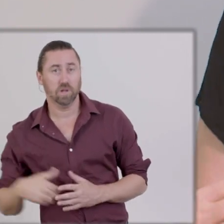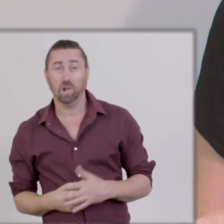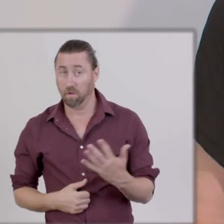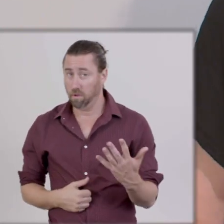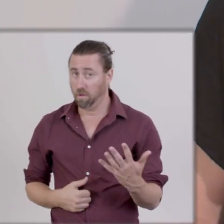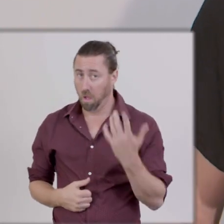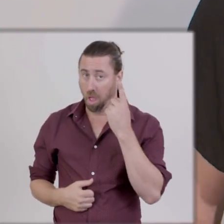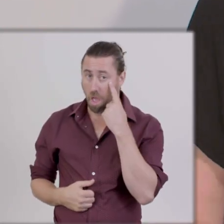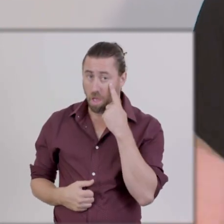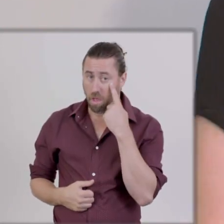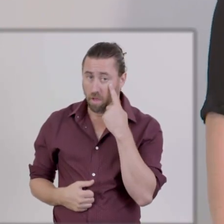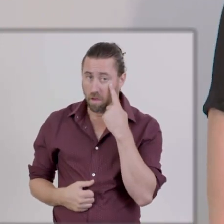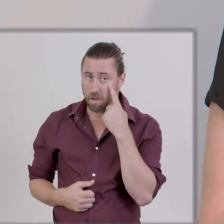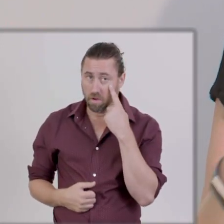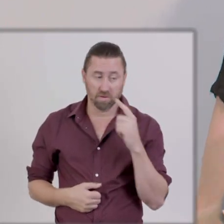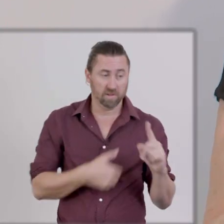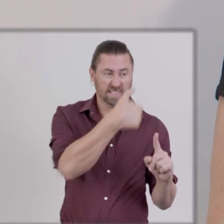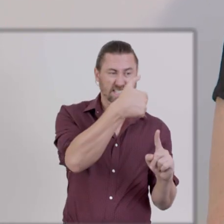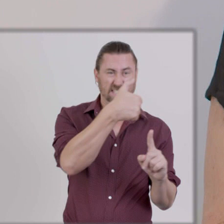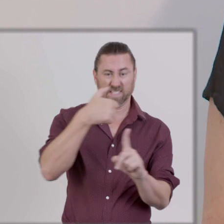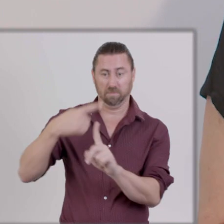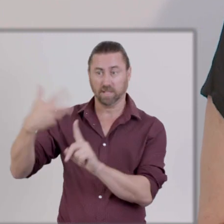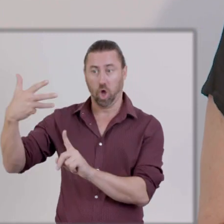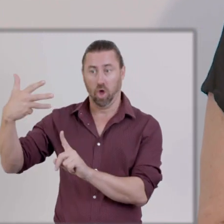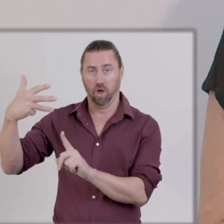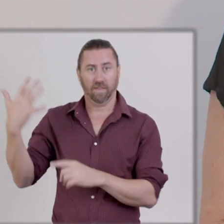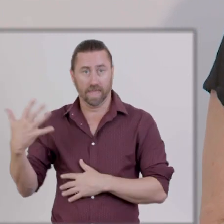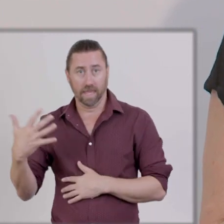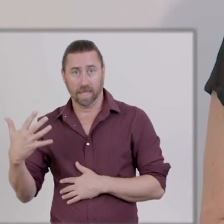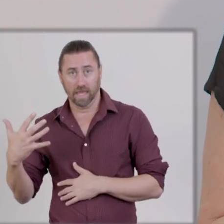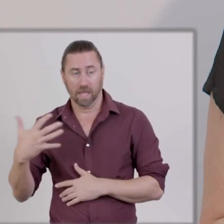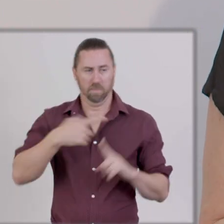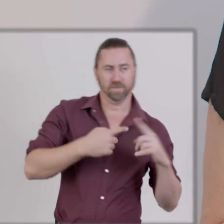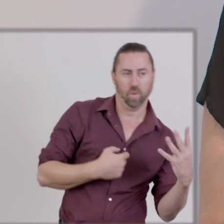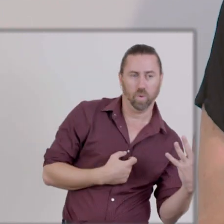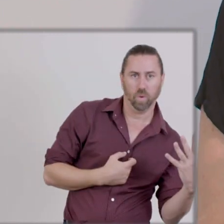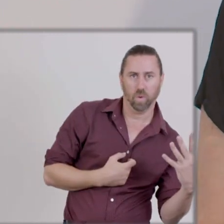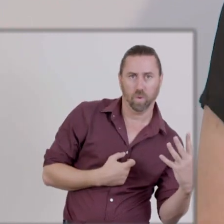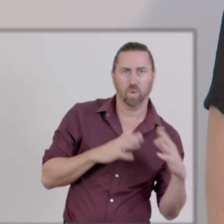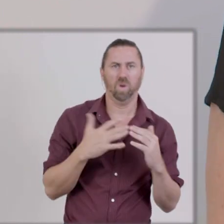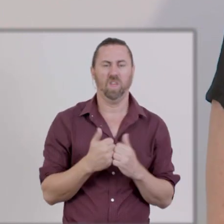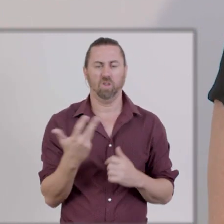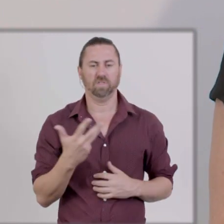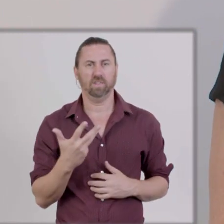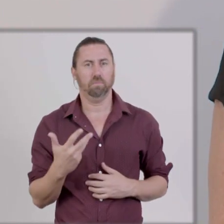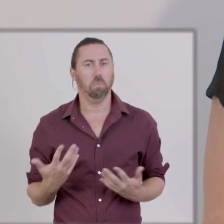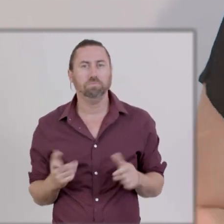Or, 6 plus 9 is 15, plus 4 equals 19.